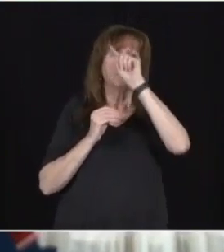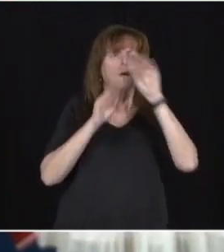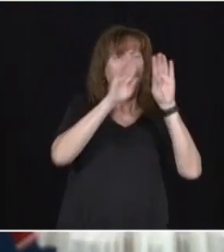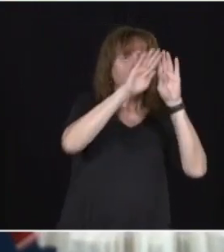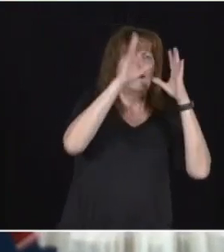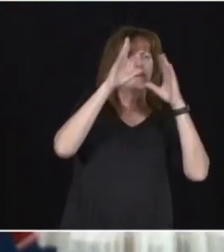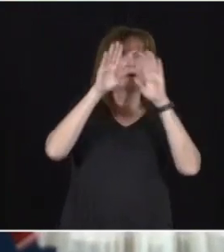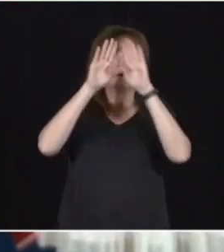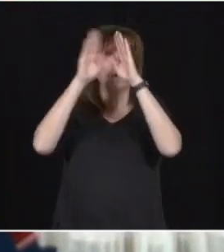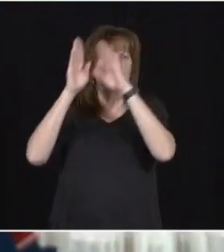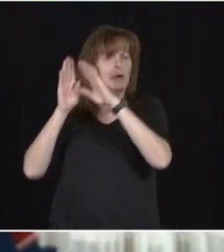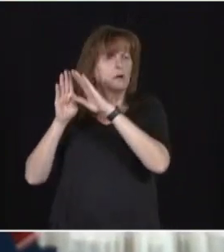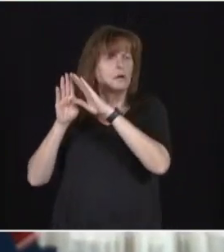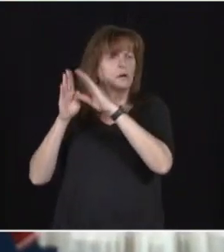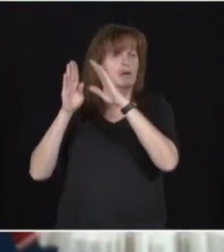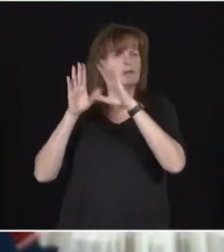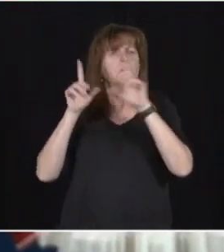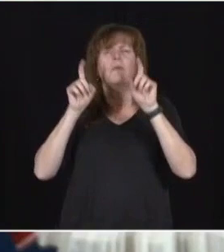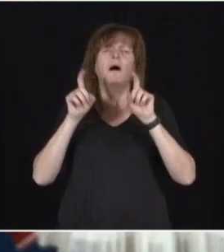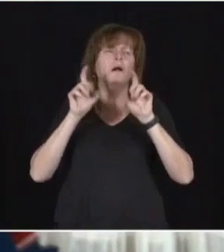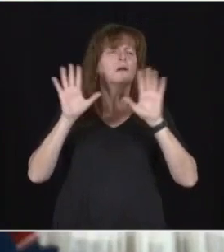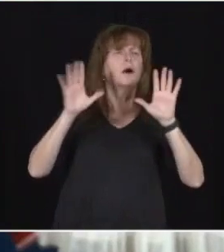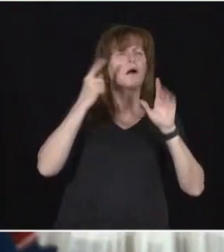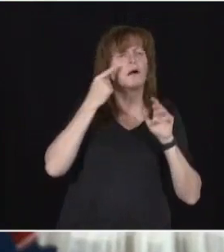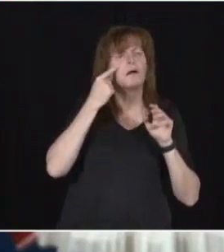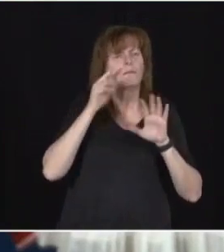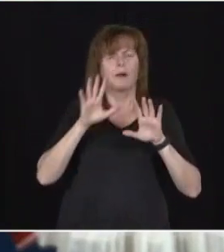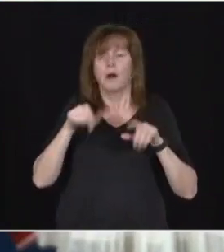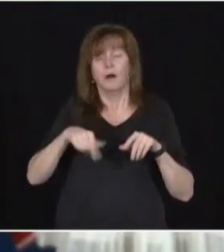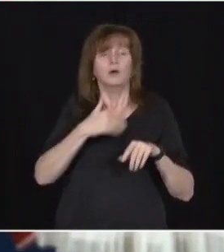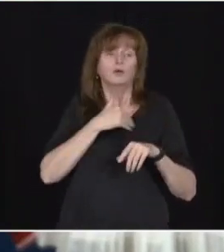of project for areas of the province that don't have serious cases, for example like Toronto.